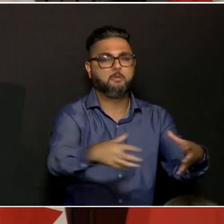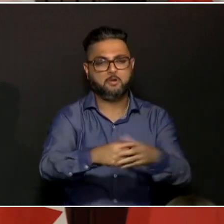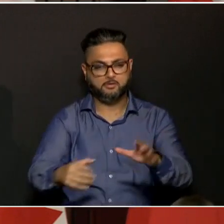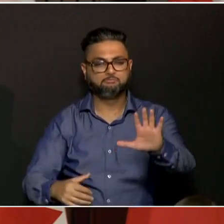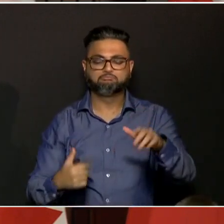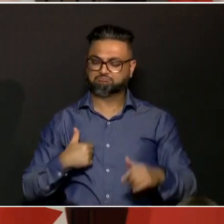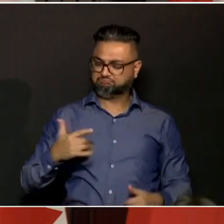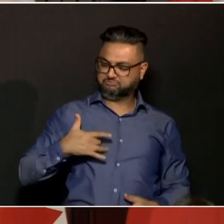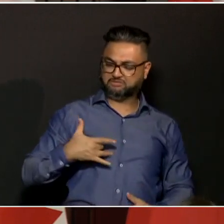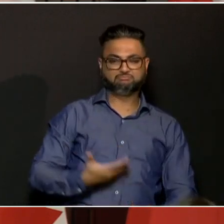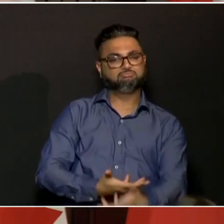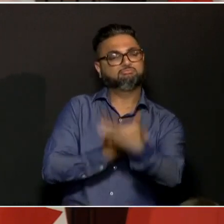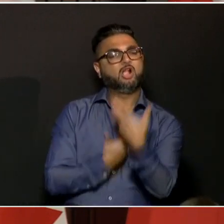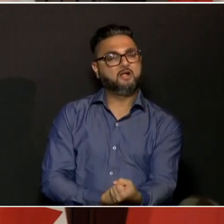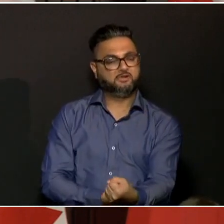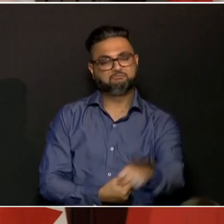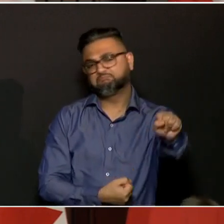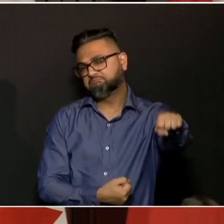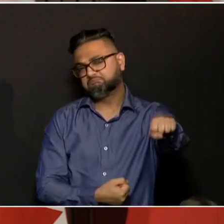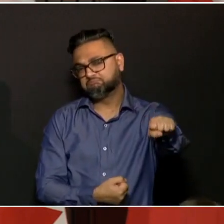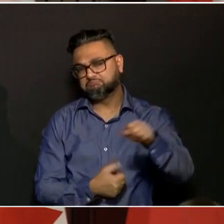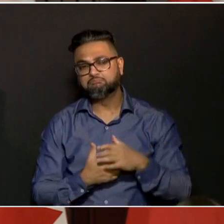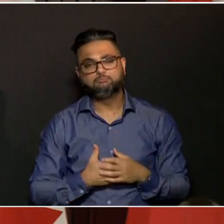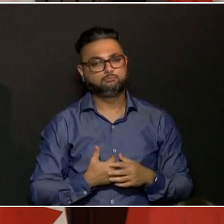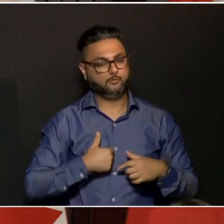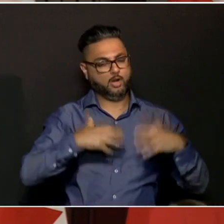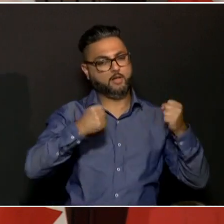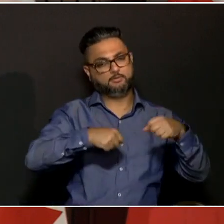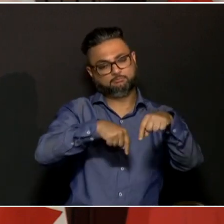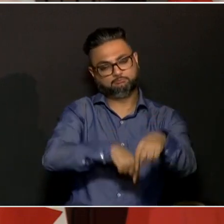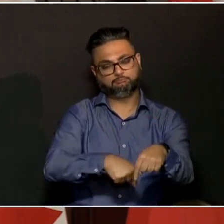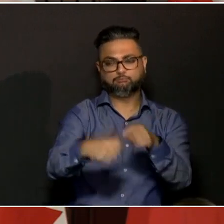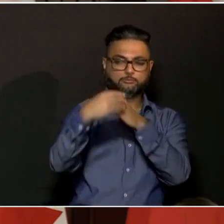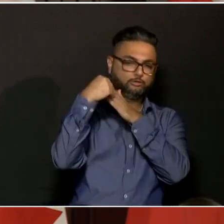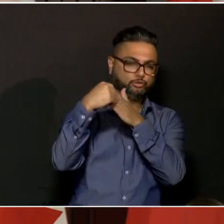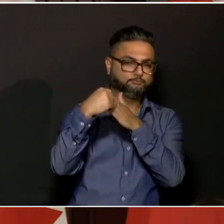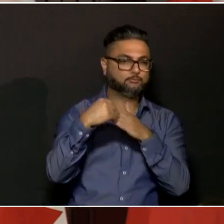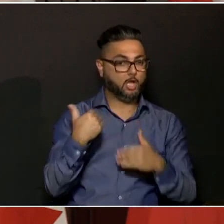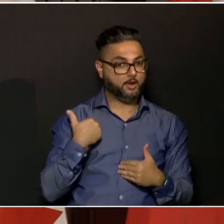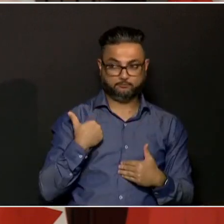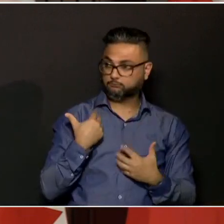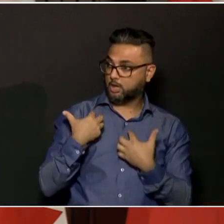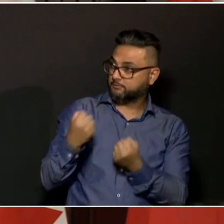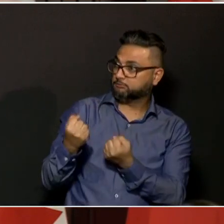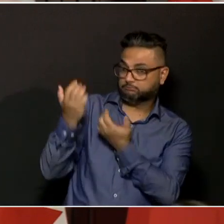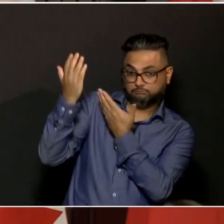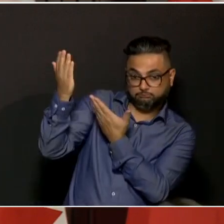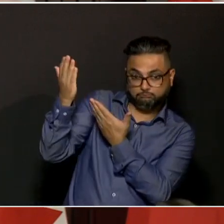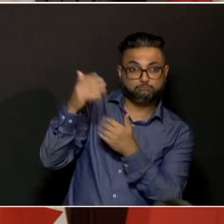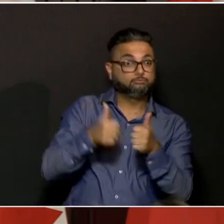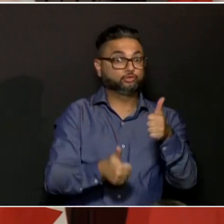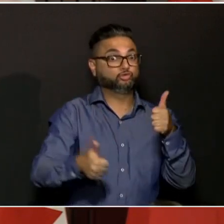people will thrive, prosper and grow and that I am confident and confident in the leadership the Minister of Health